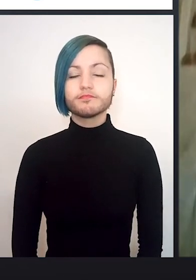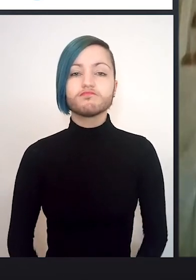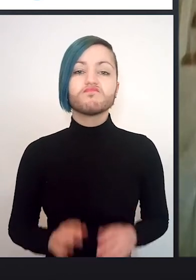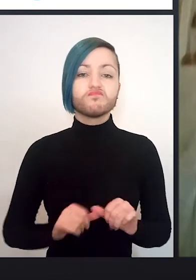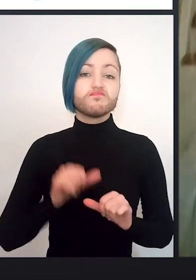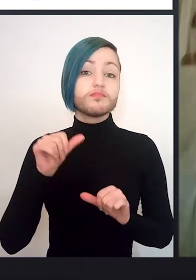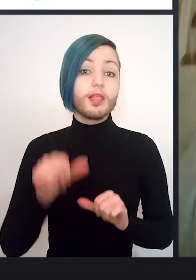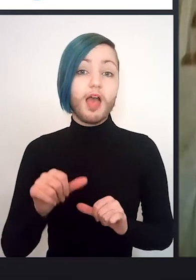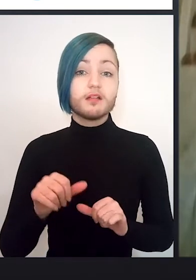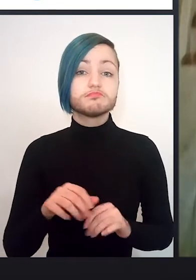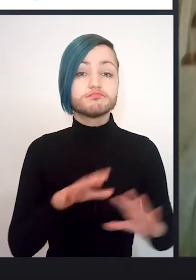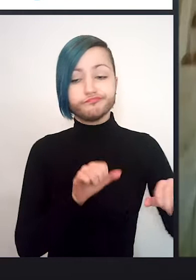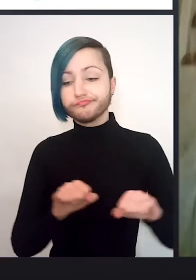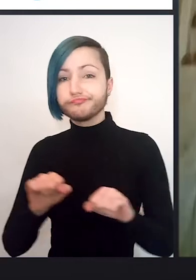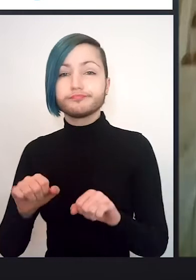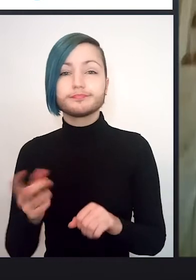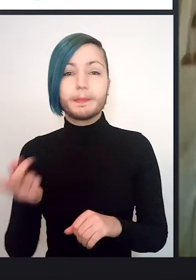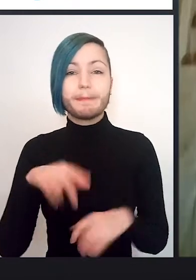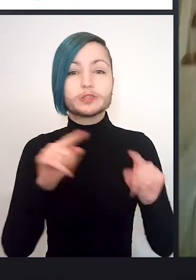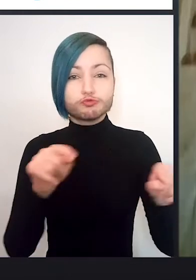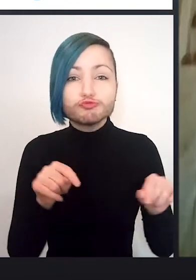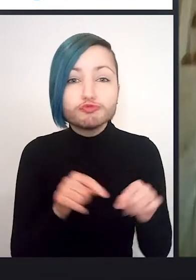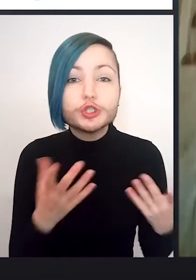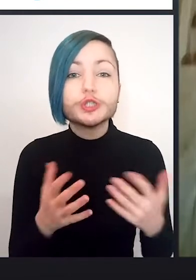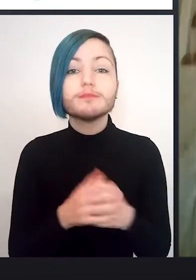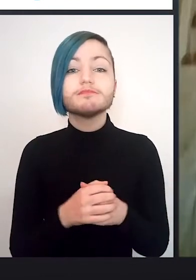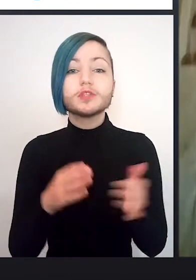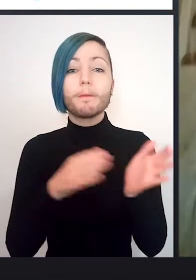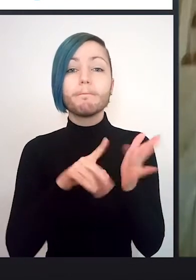You're pushed through back into your room and then you're hooked up to the morphine drip.